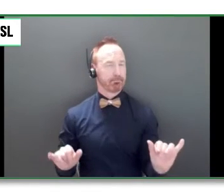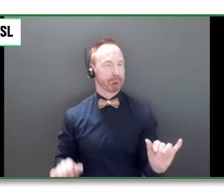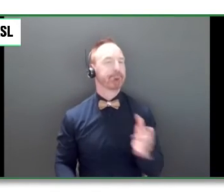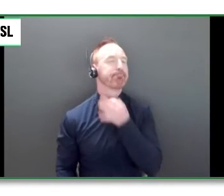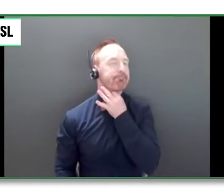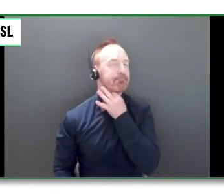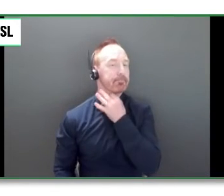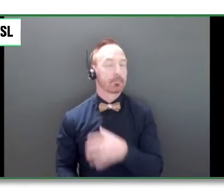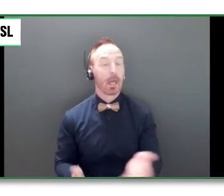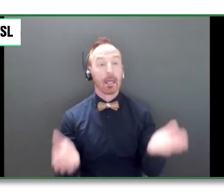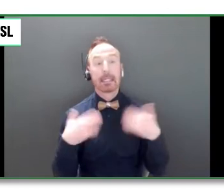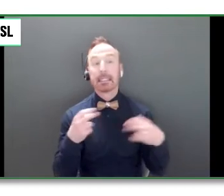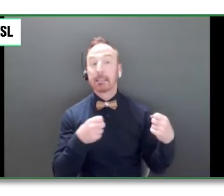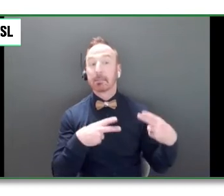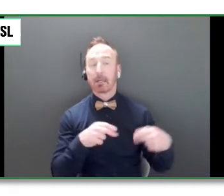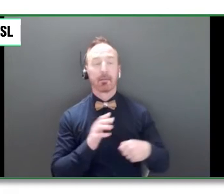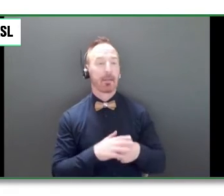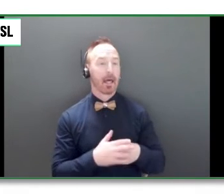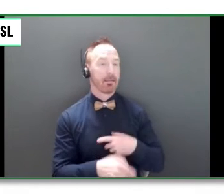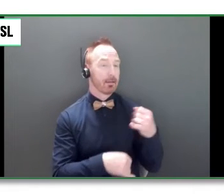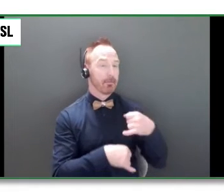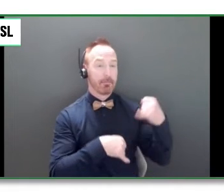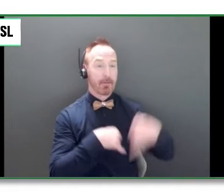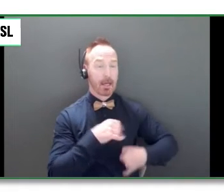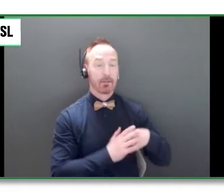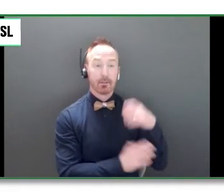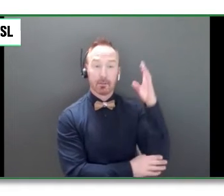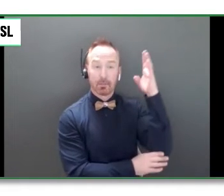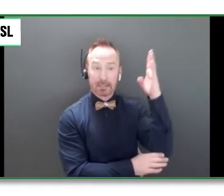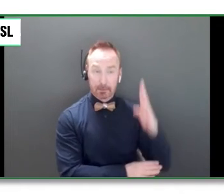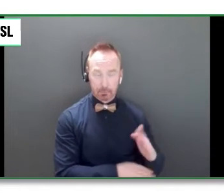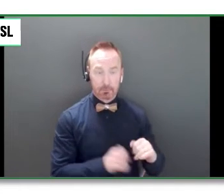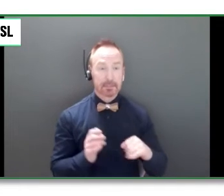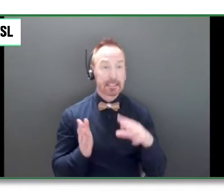And in the final presentations, I allow students just to take wherever their own